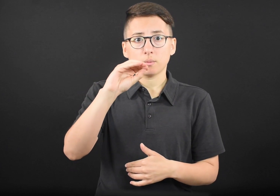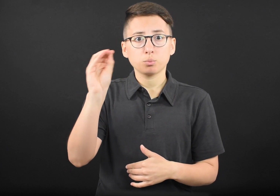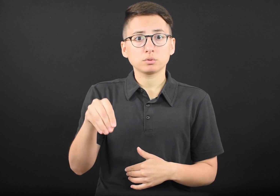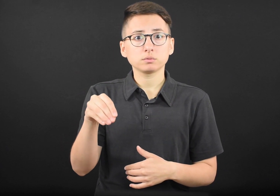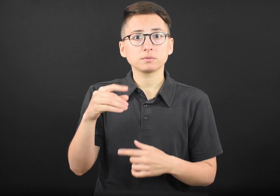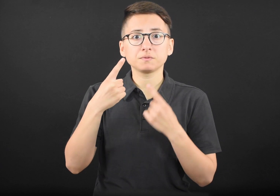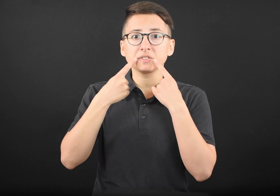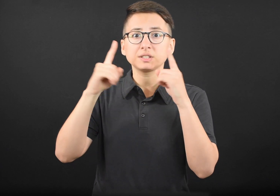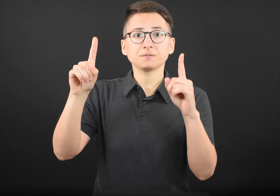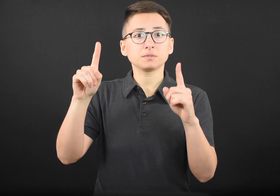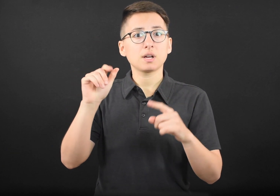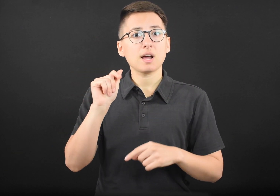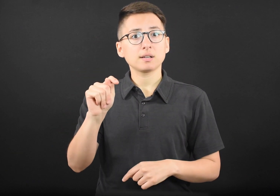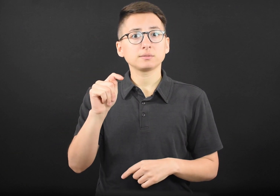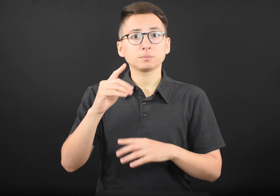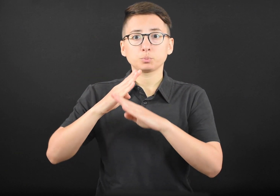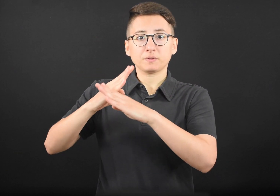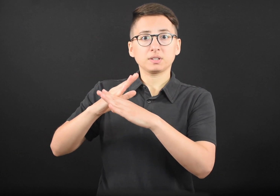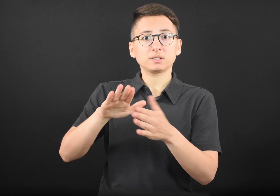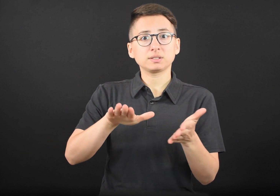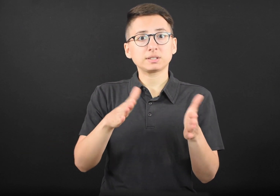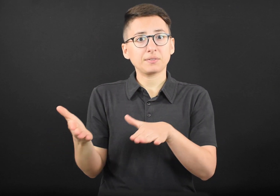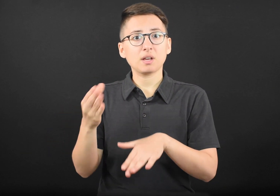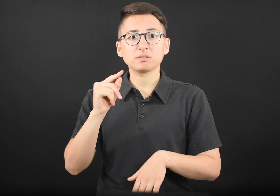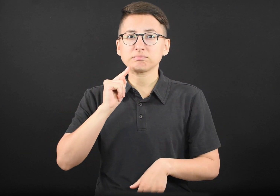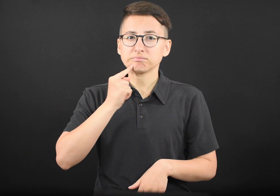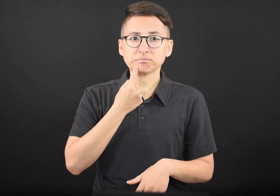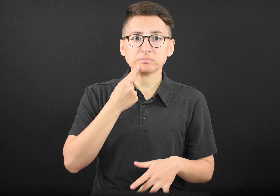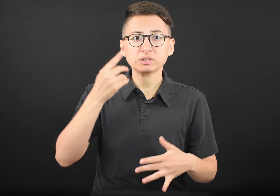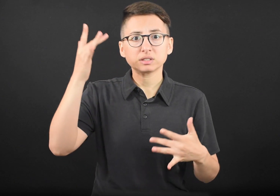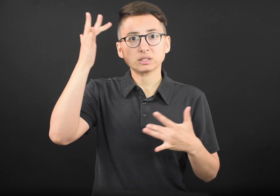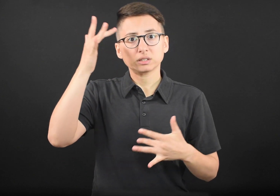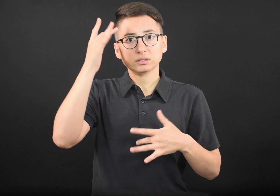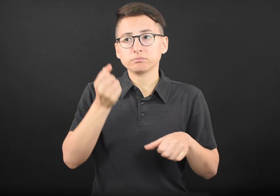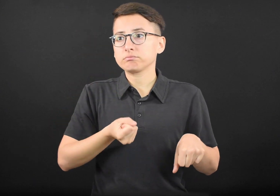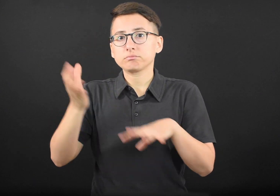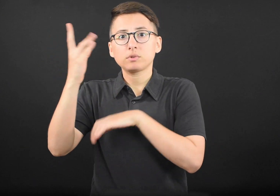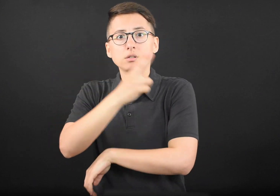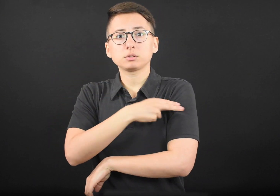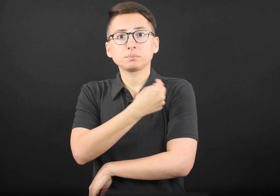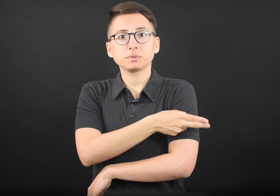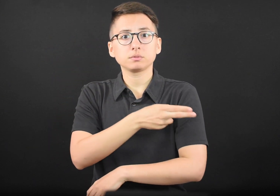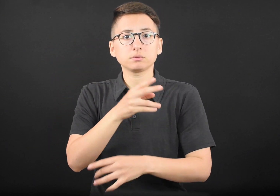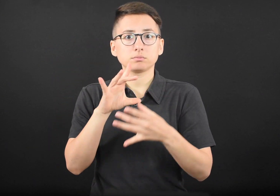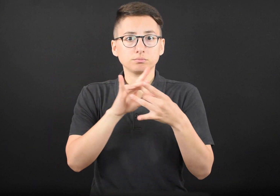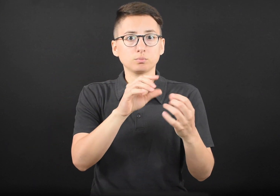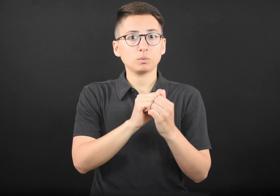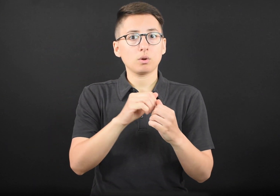are nearly 100% effective at preventing death and hospitalization due to COVID-19 infection.